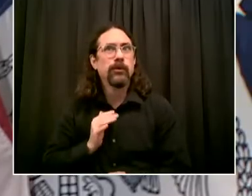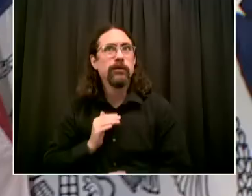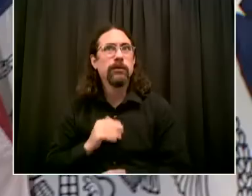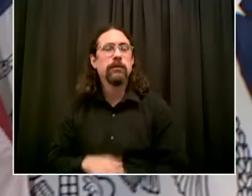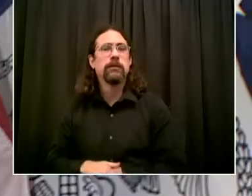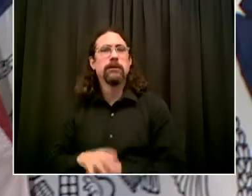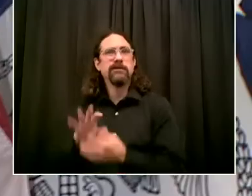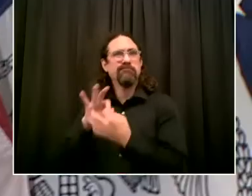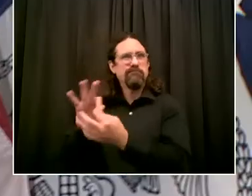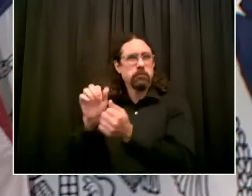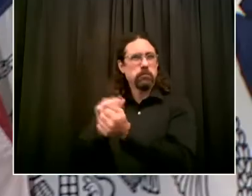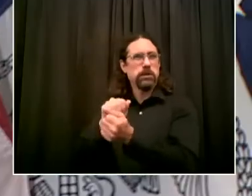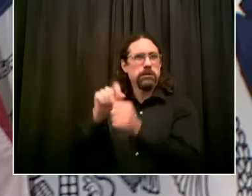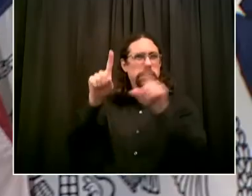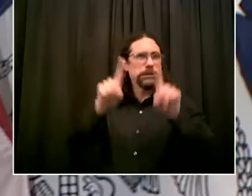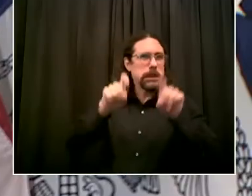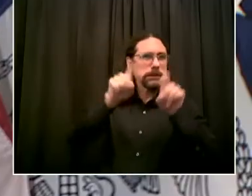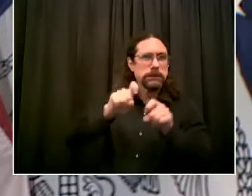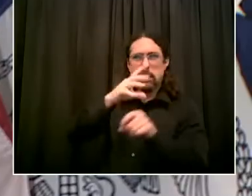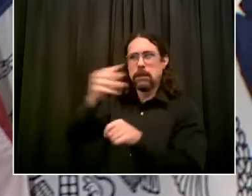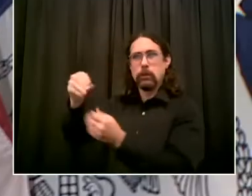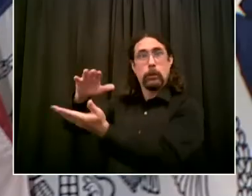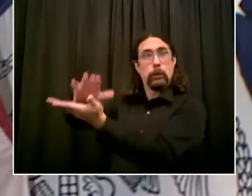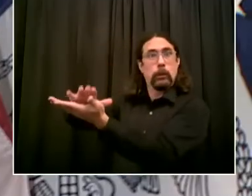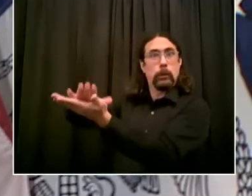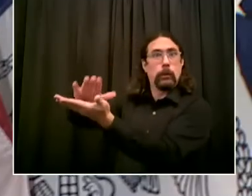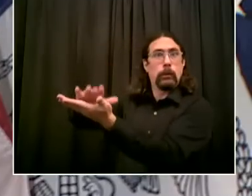TERMS OF TESTING IN SCHOOLS. THIS HAS BEEN A